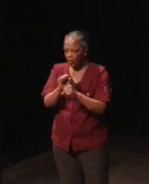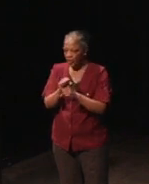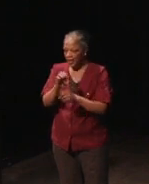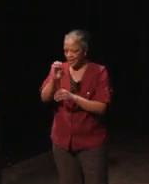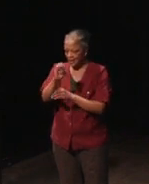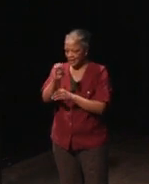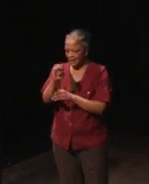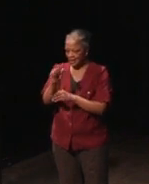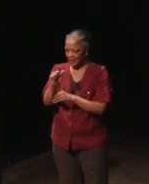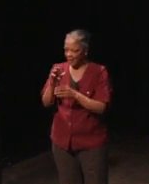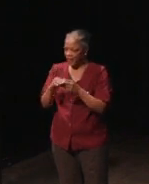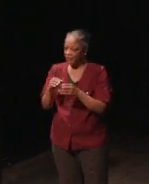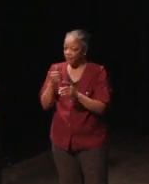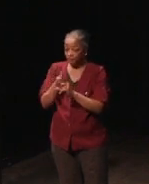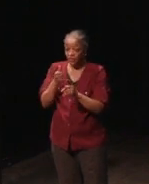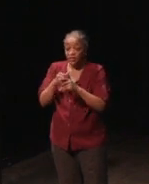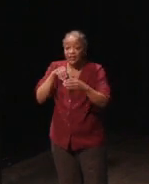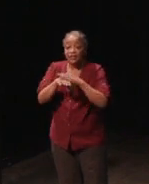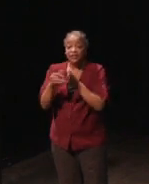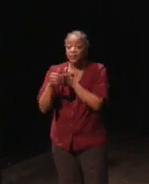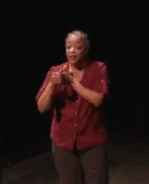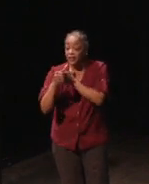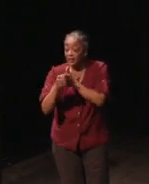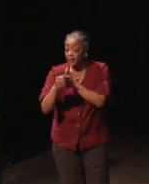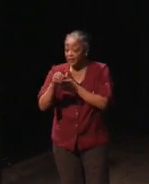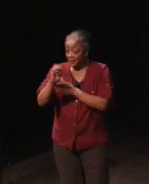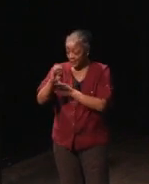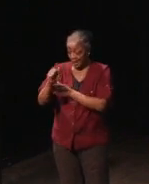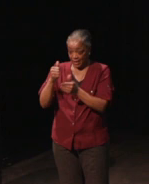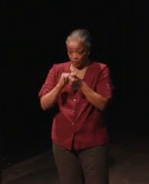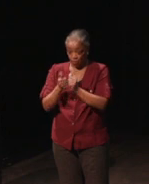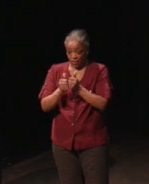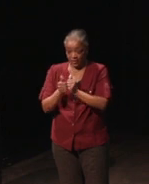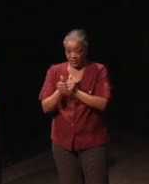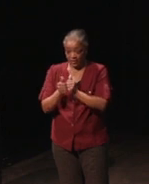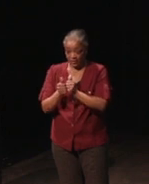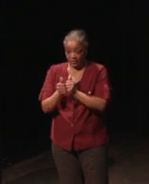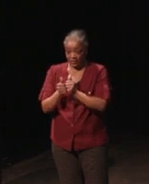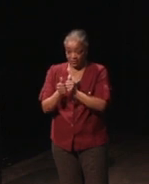made the Accessibility Lead for EA Sports. She now has